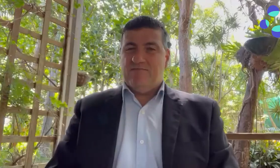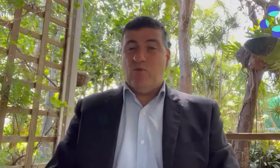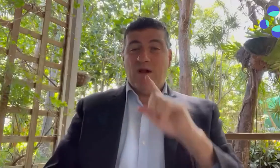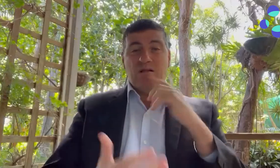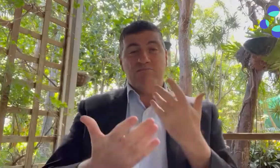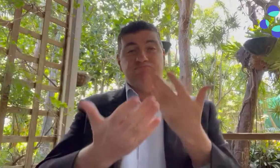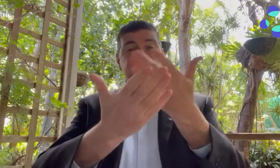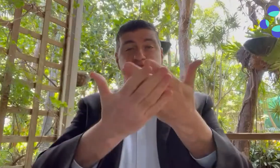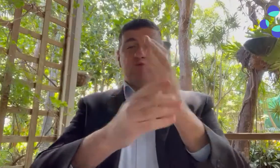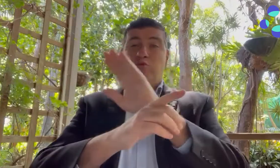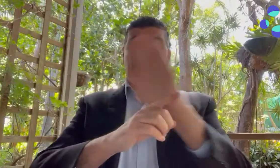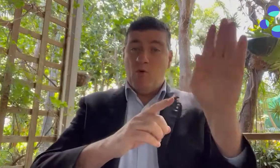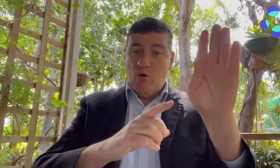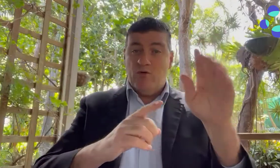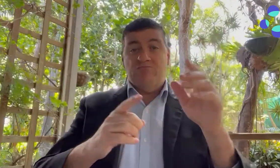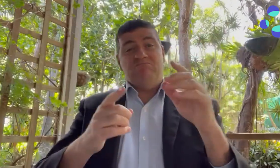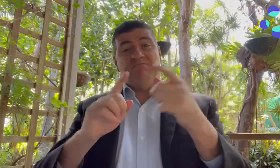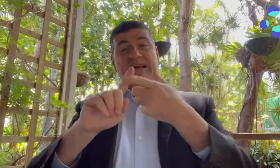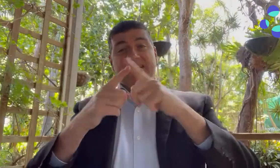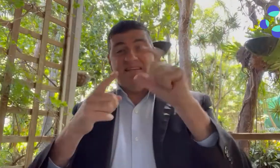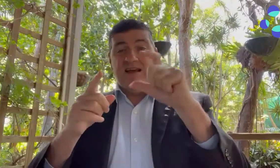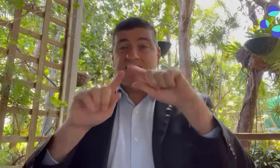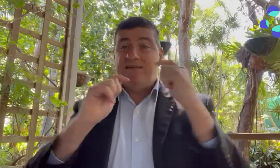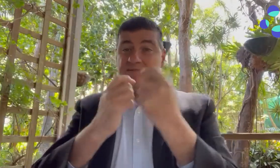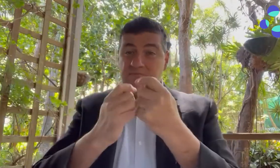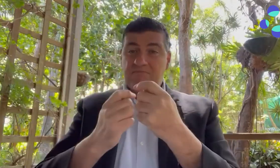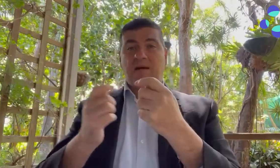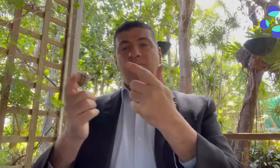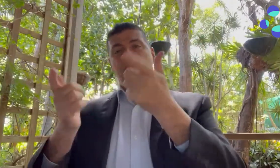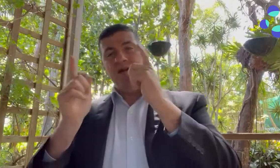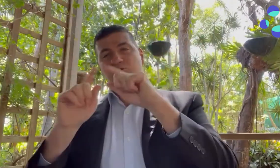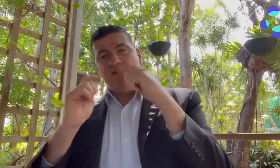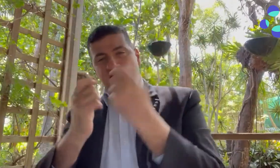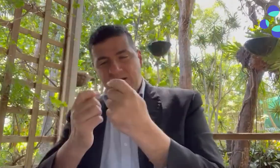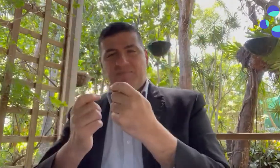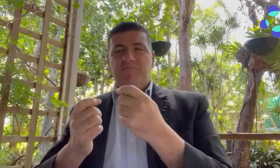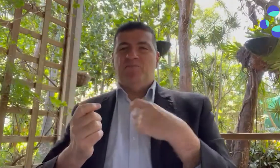These recommendations and actions will be presented to the board, executive and management teams.